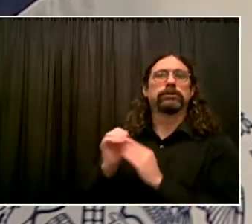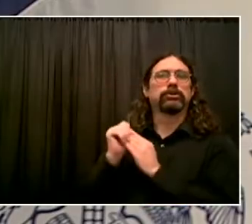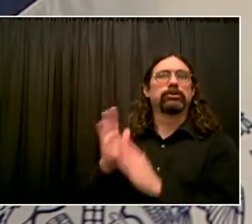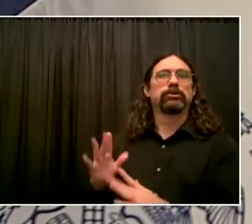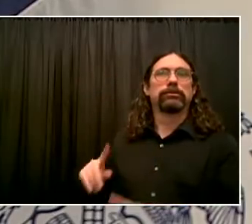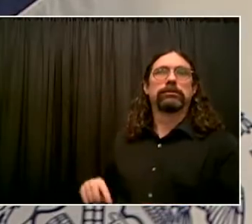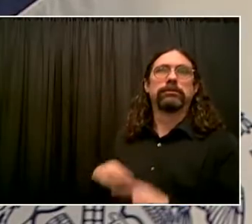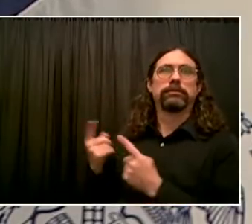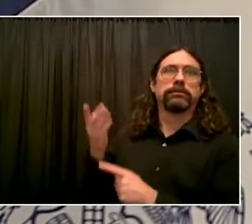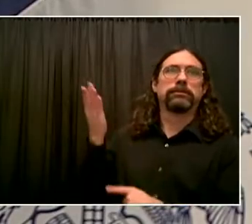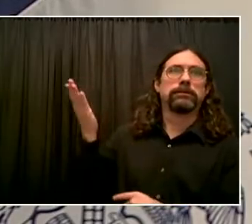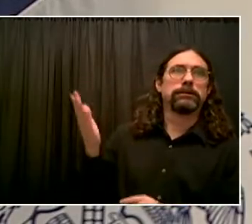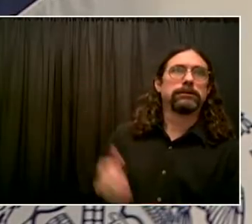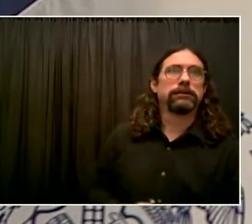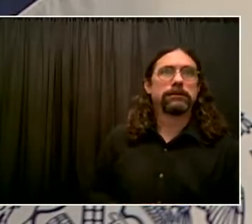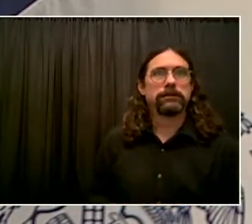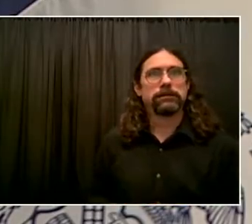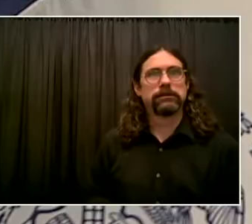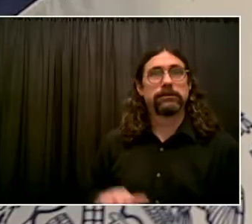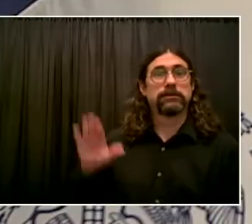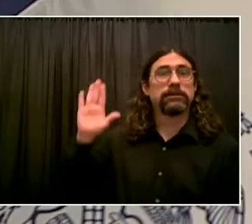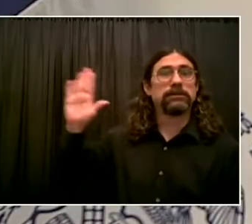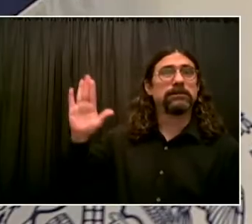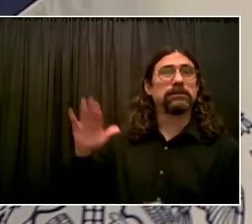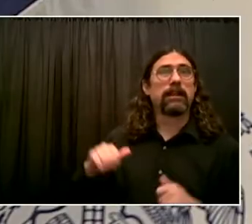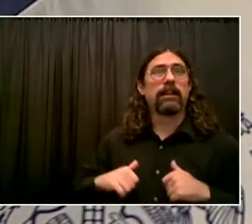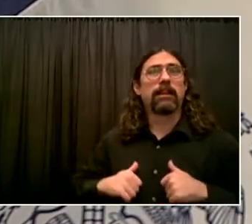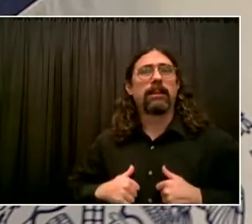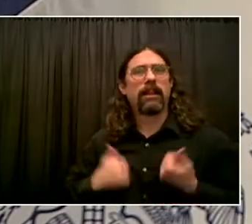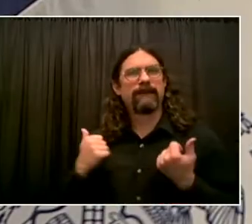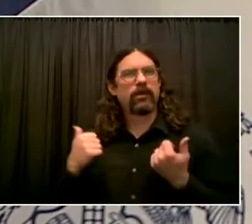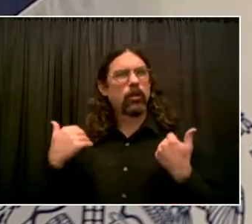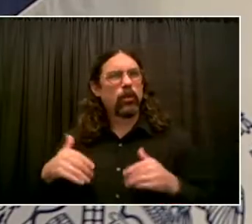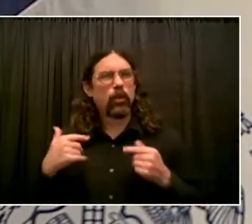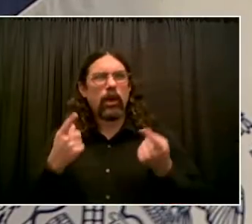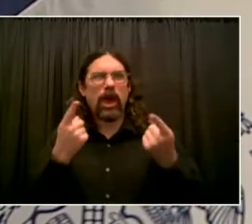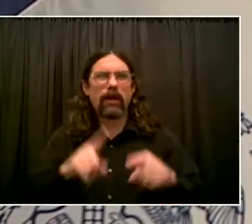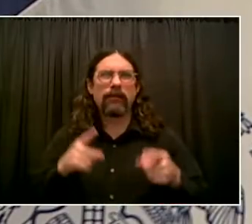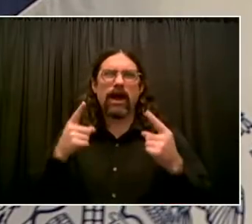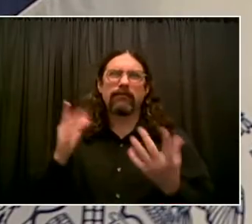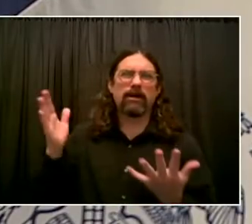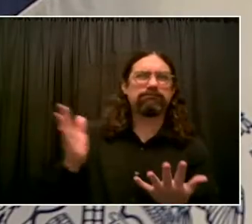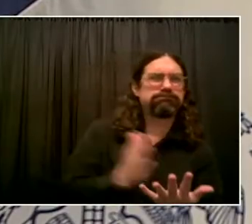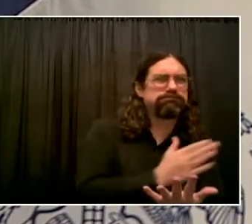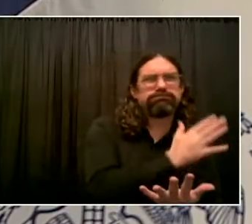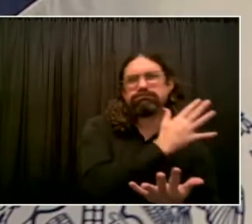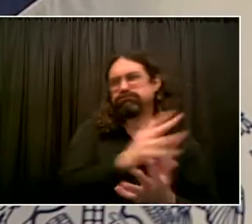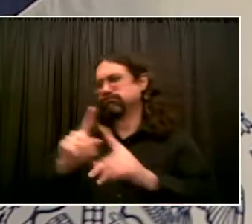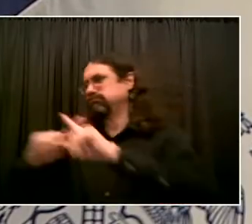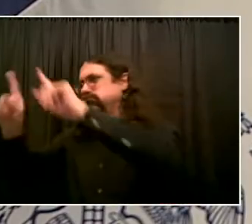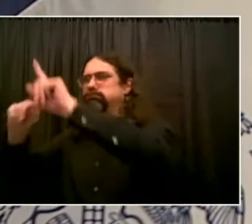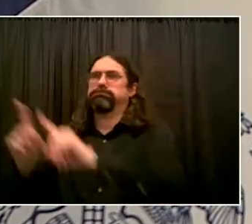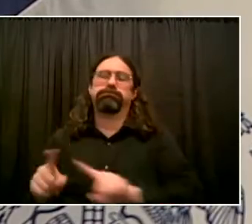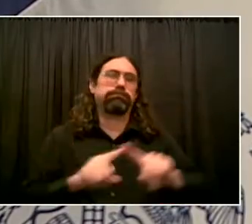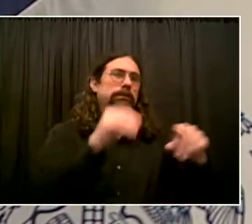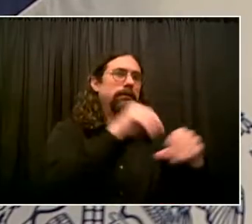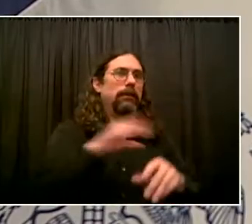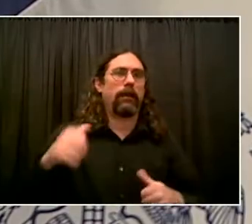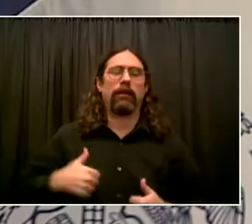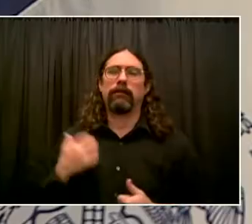THE MOST IMPORTNTA